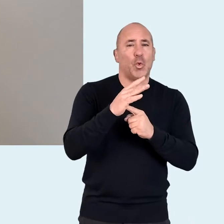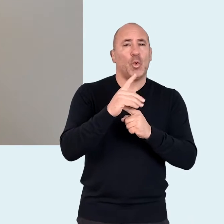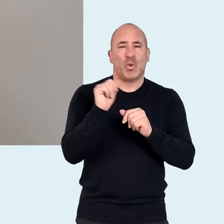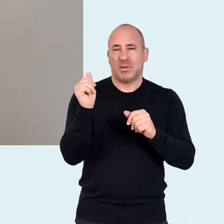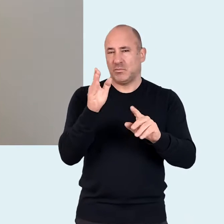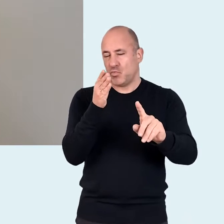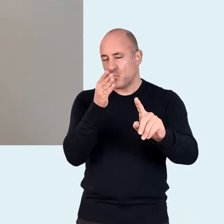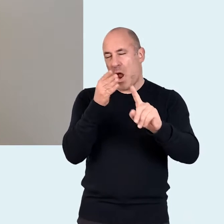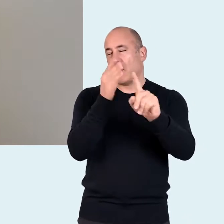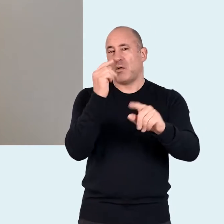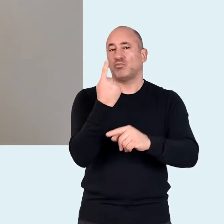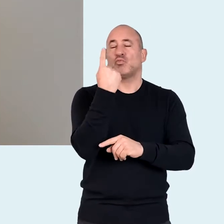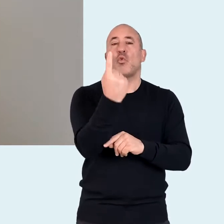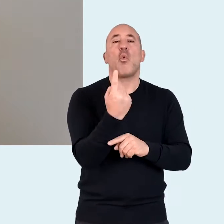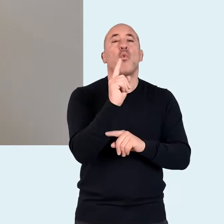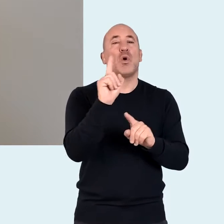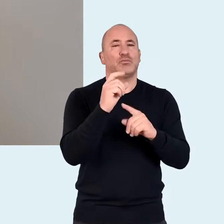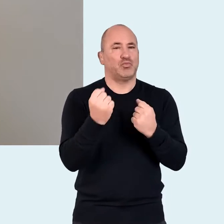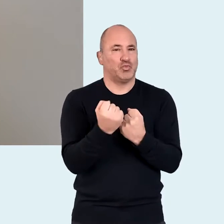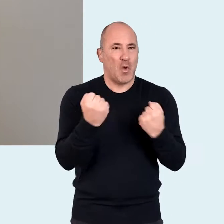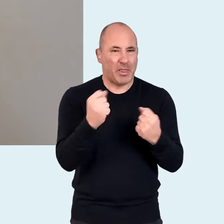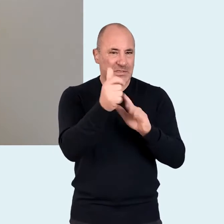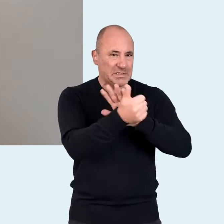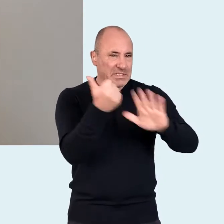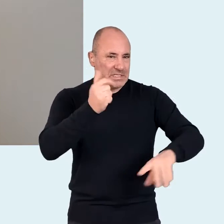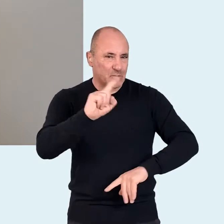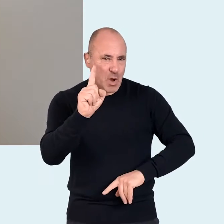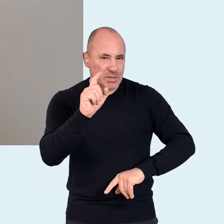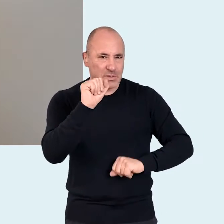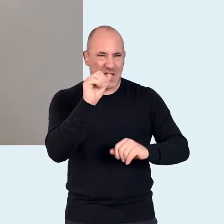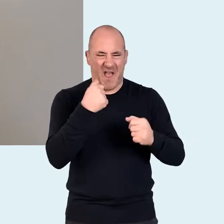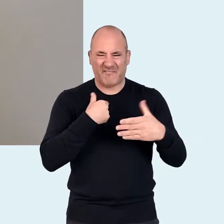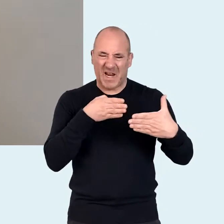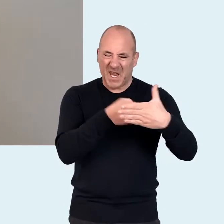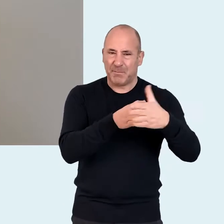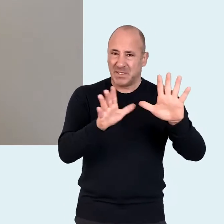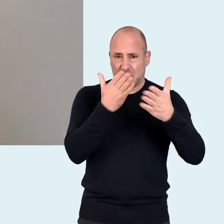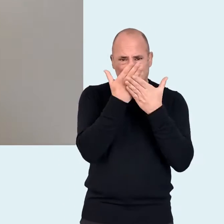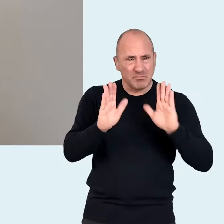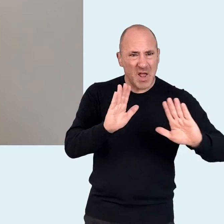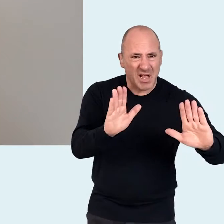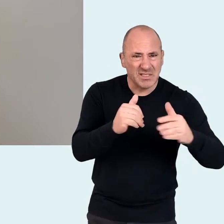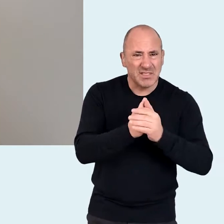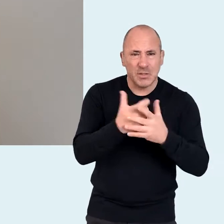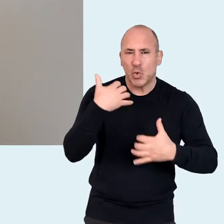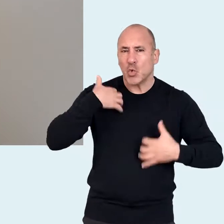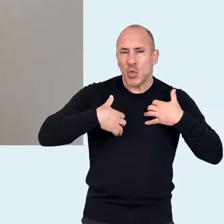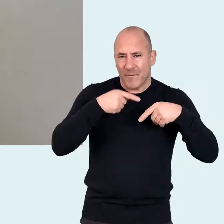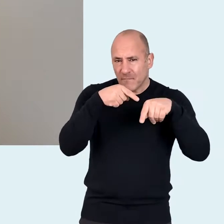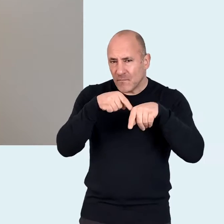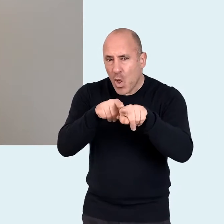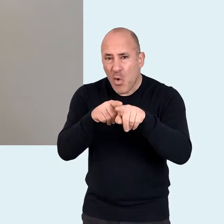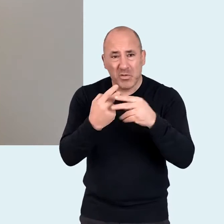is recognise your strengths, respect your limitations, and pursue your interests, be